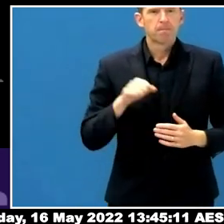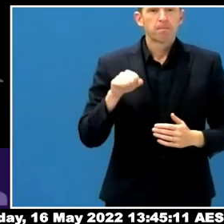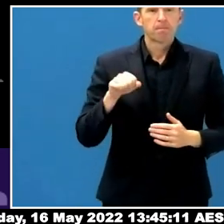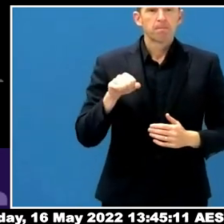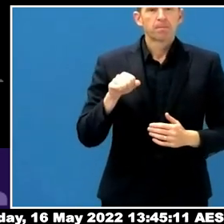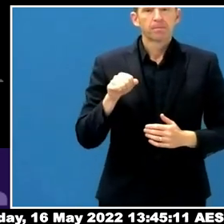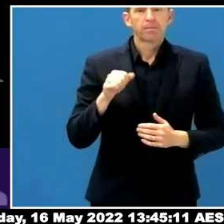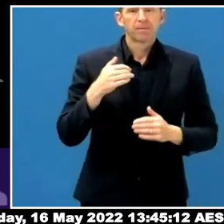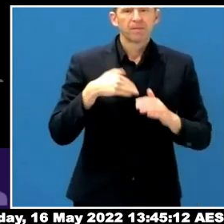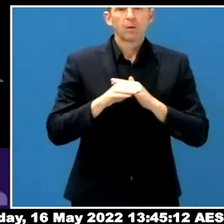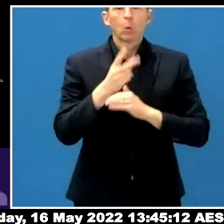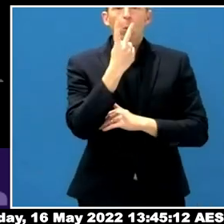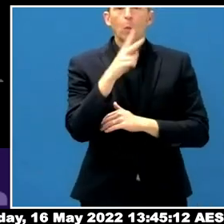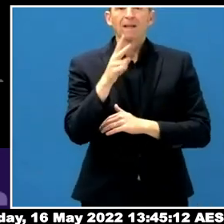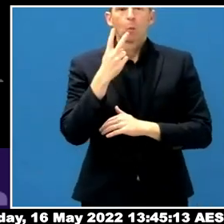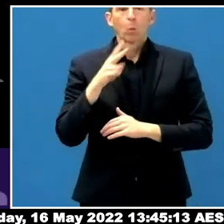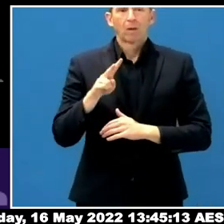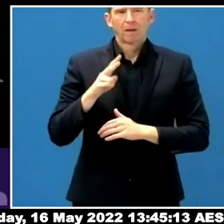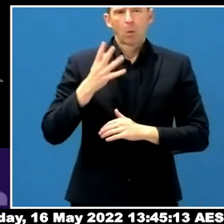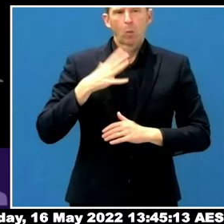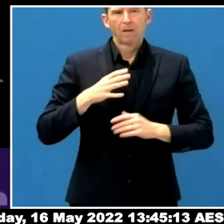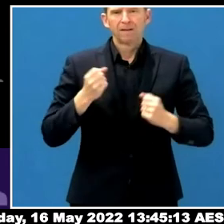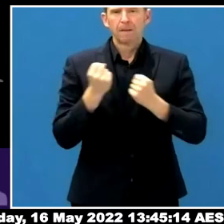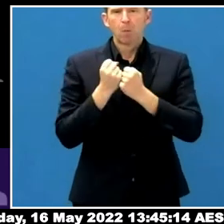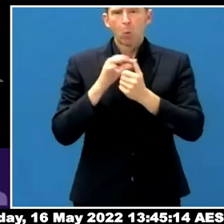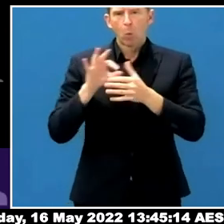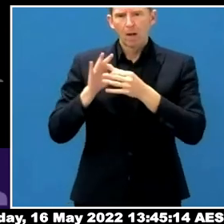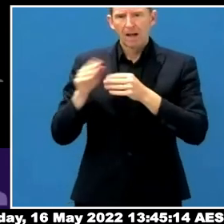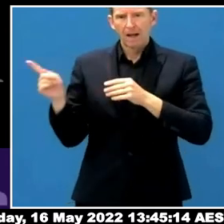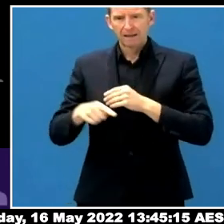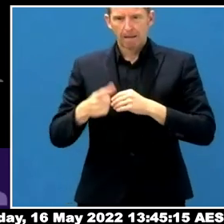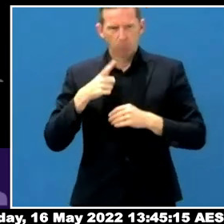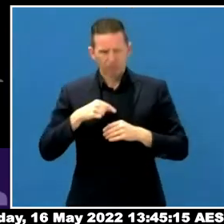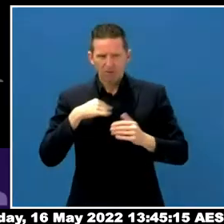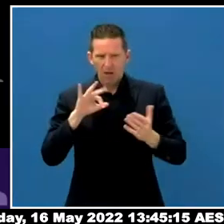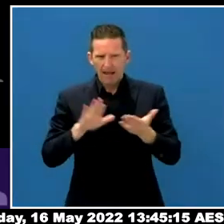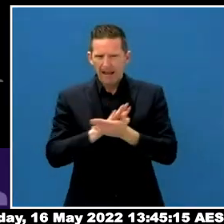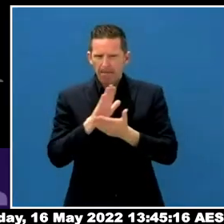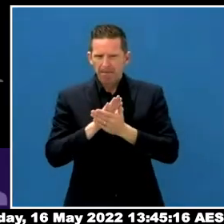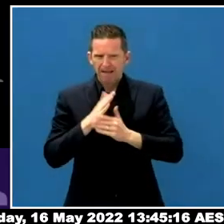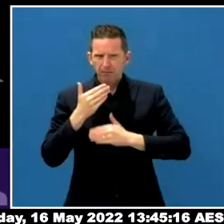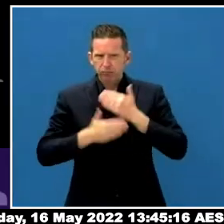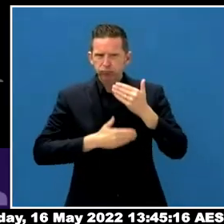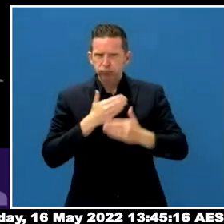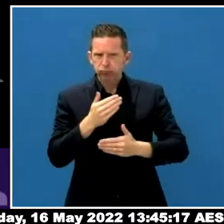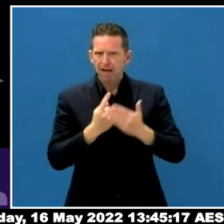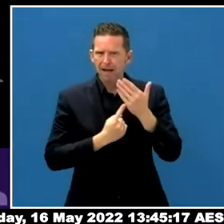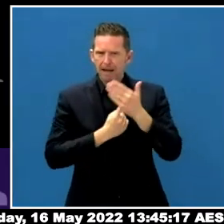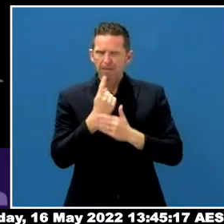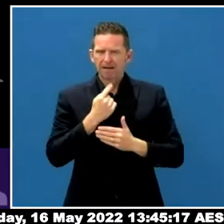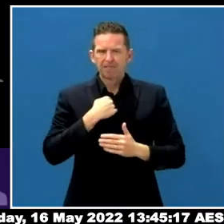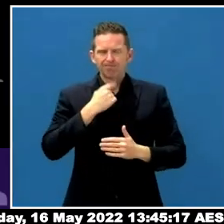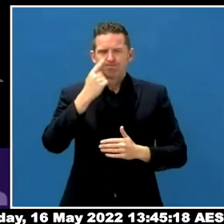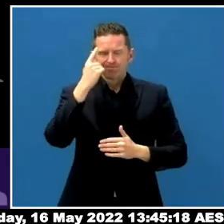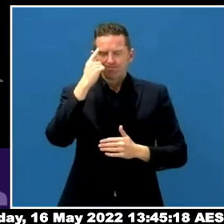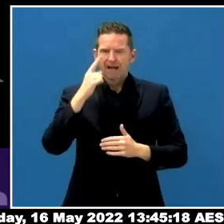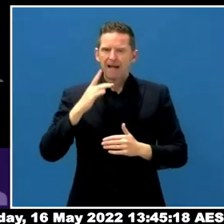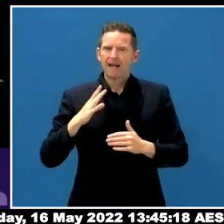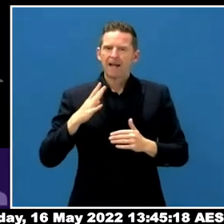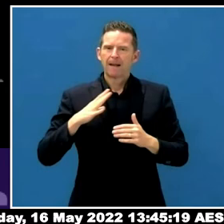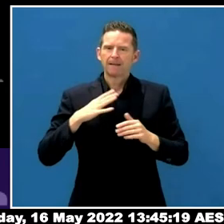after everything that had been going on, and we needed to get a behaviour - because a lot